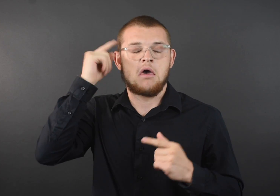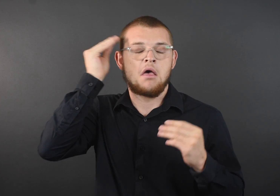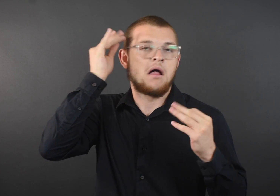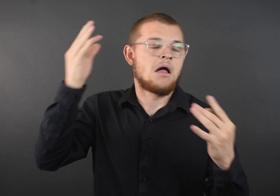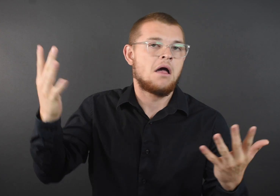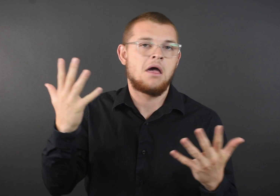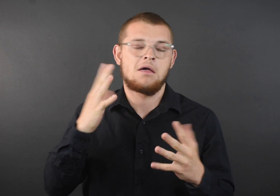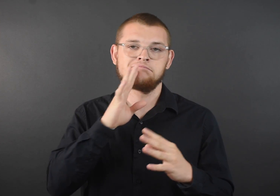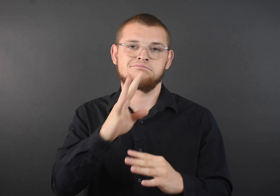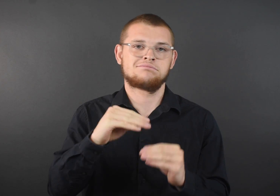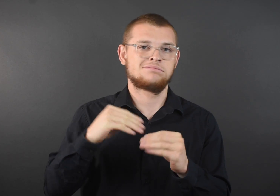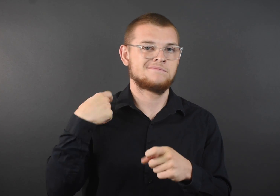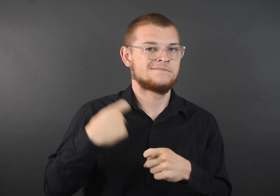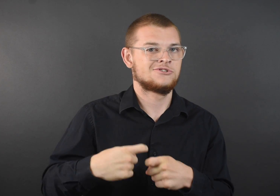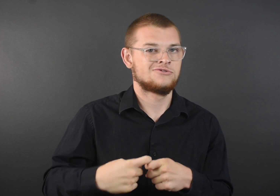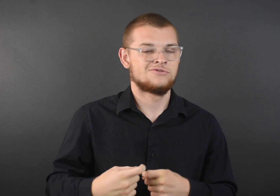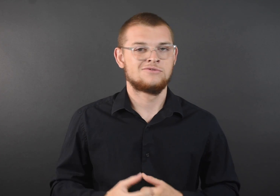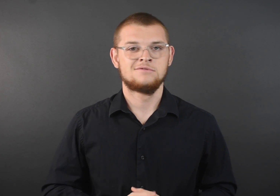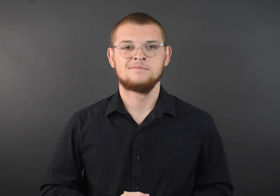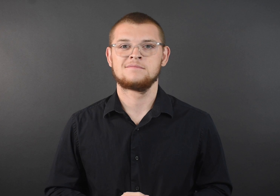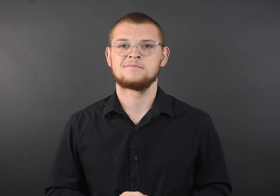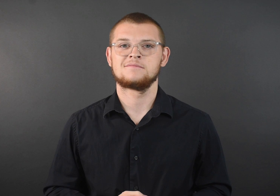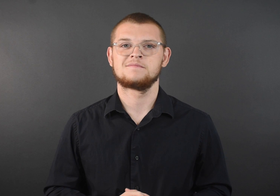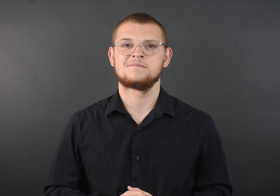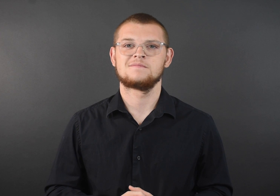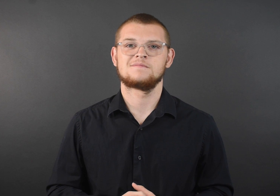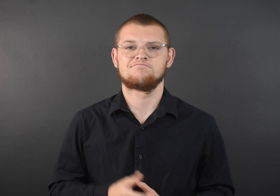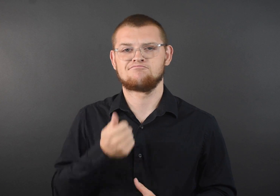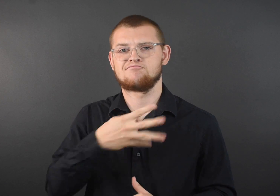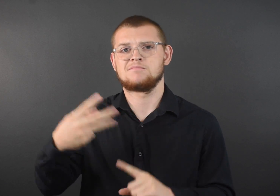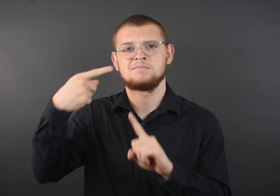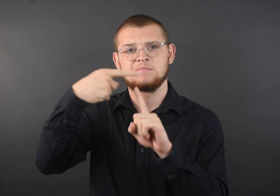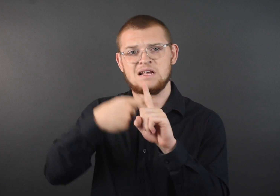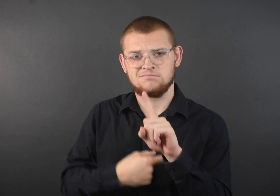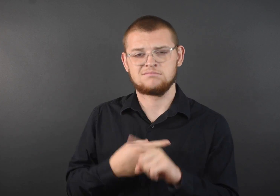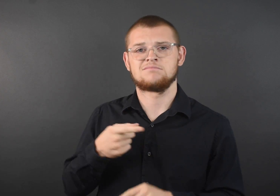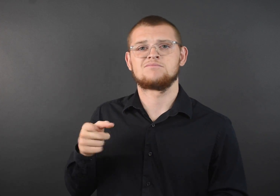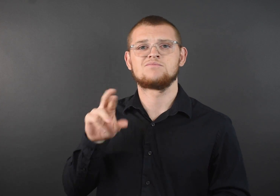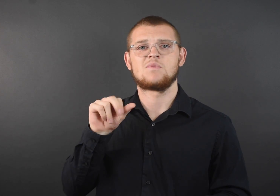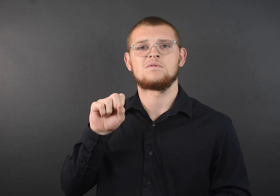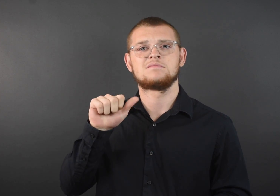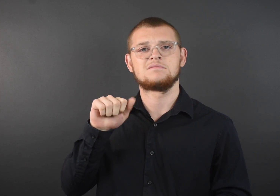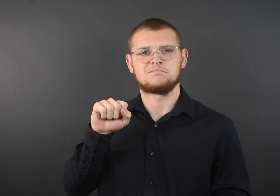"I think I just overthought it," he said in Spanish.